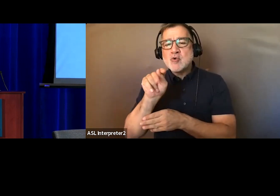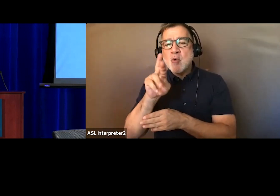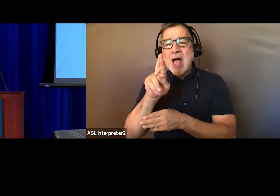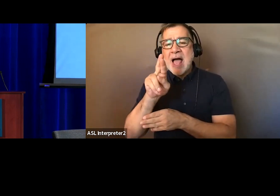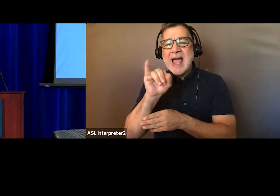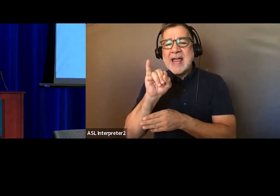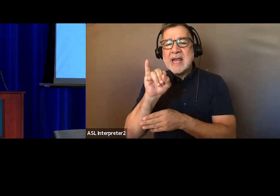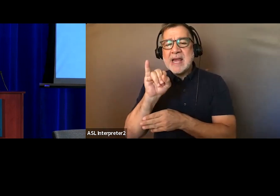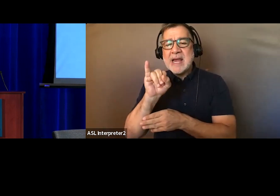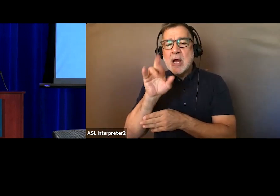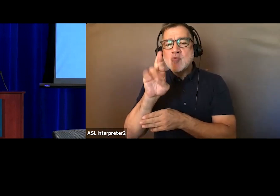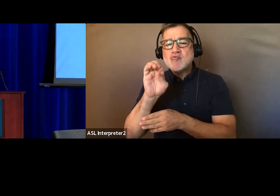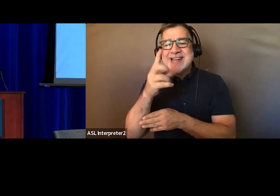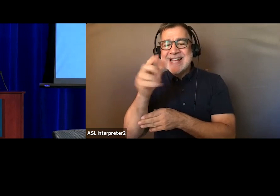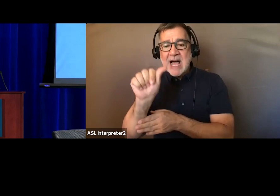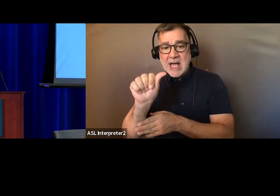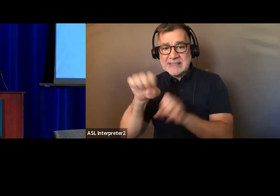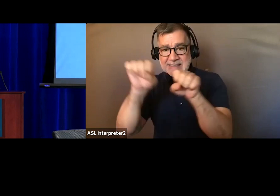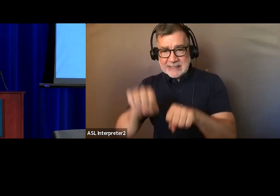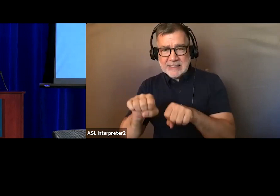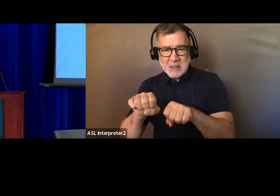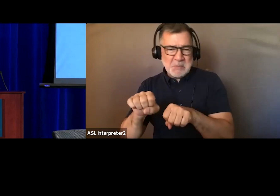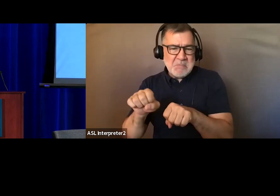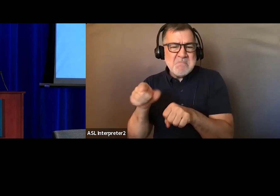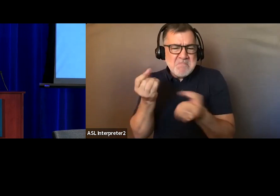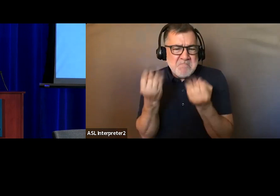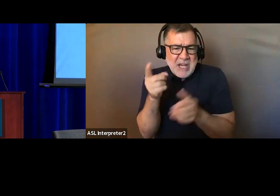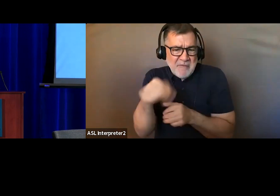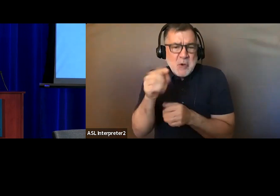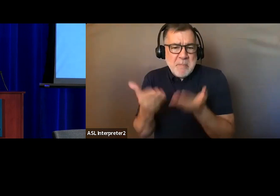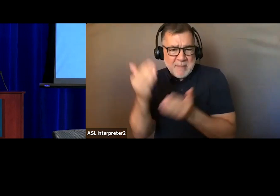TRIRIGA is pretty much an industry standard for managing real estate.